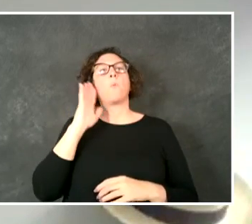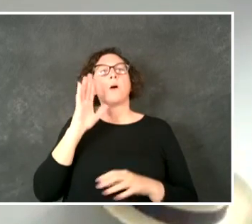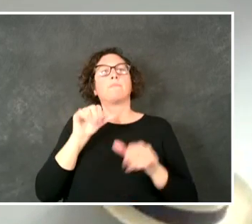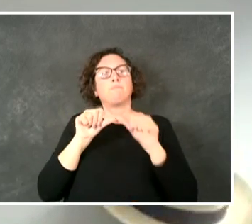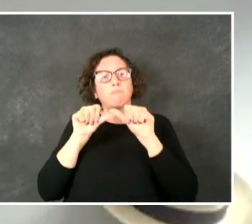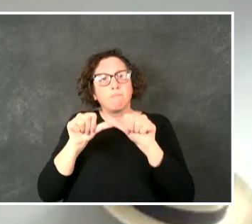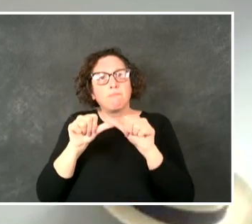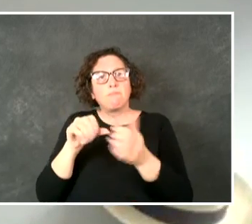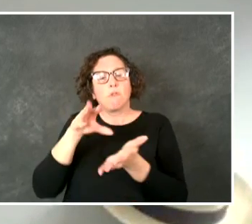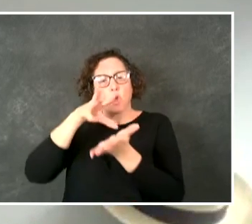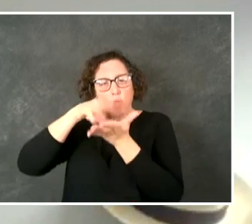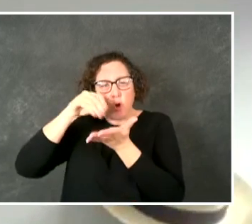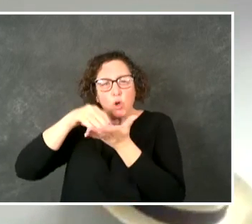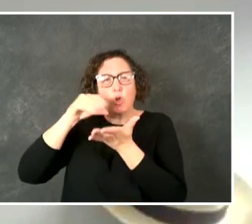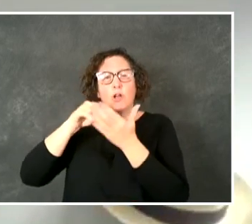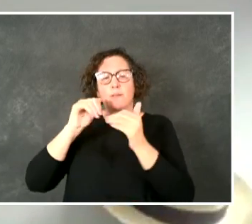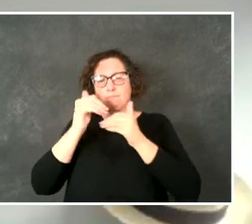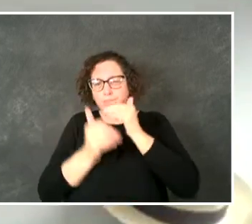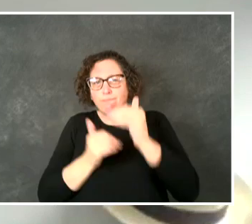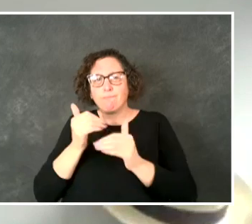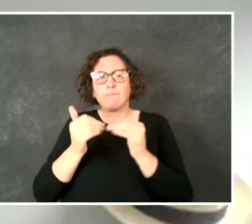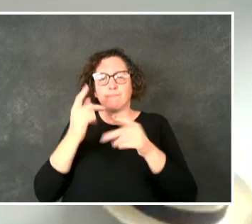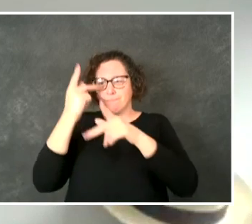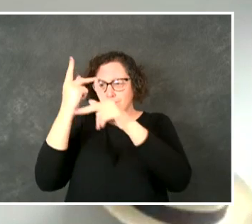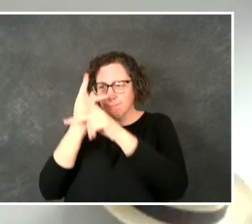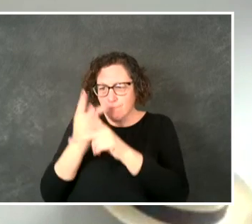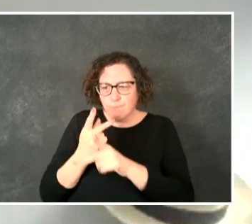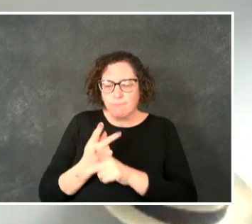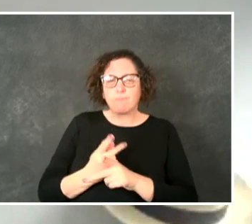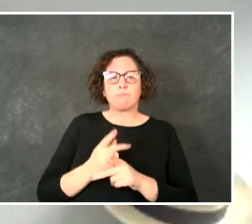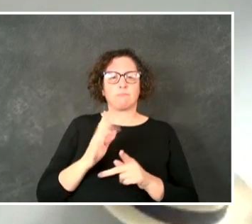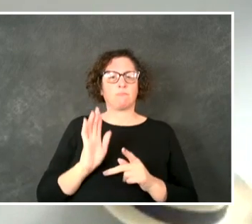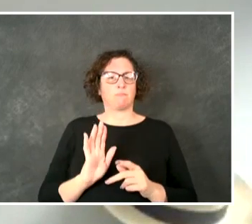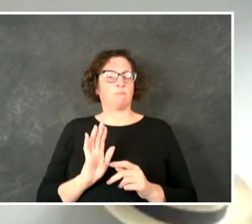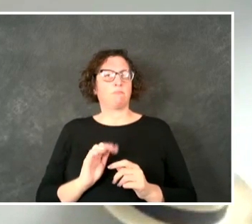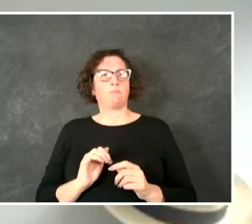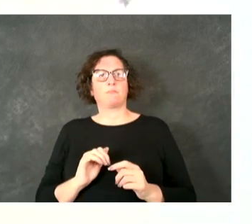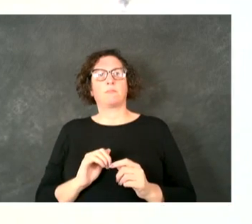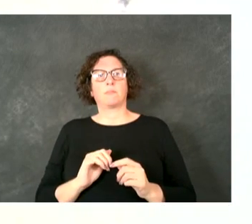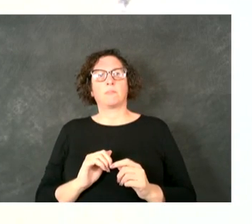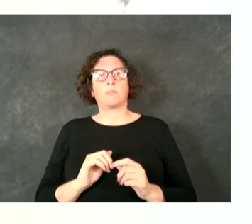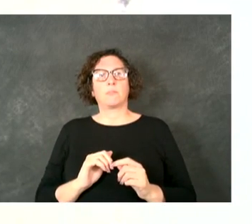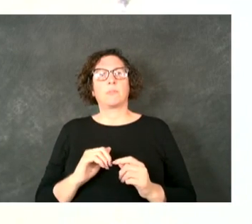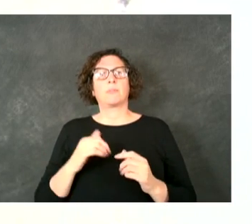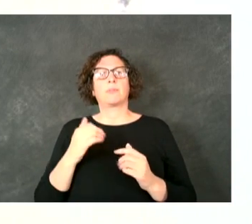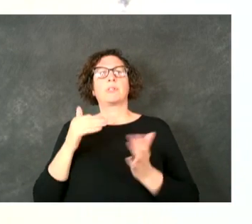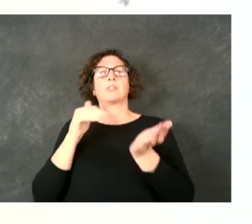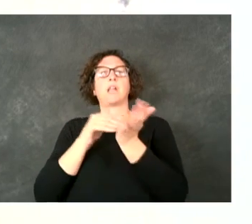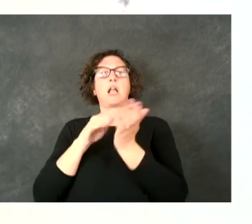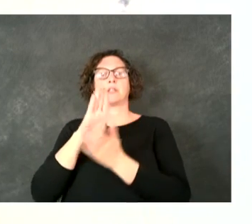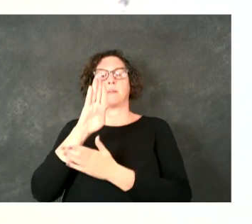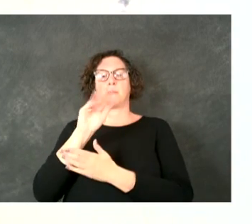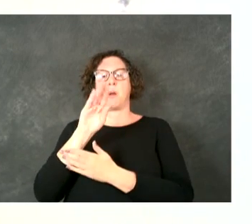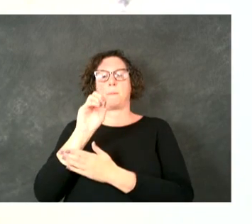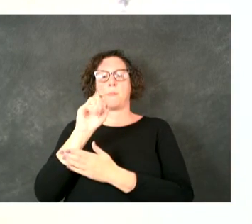LIBERALIZE IT.